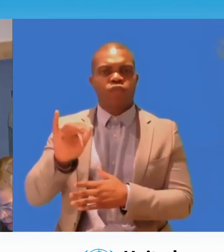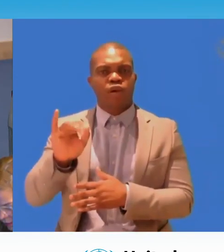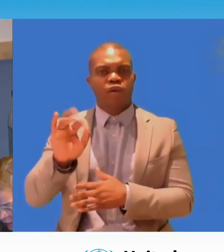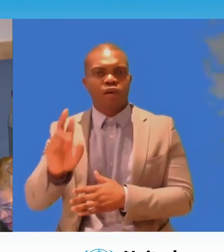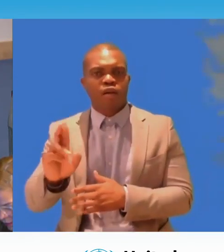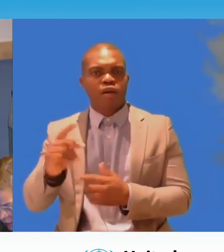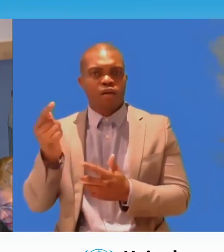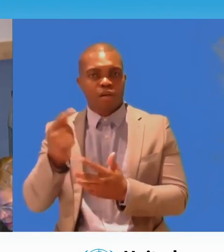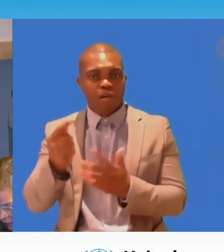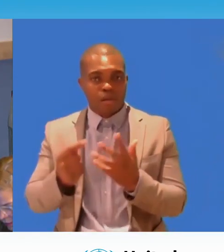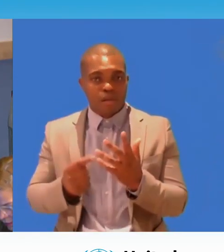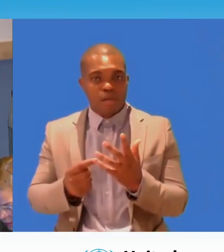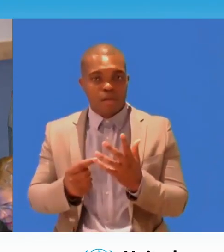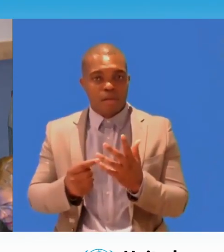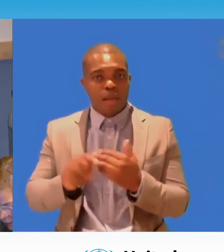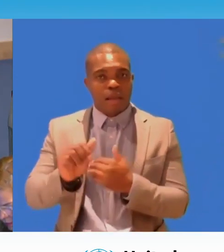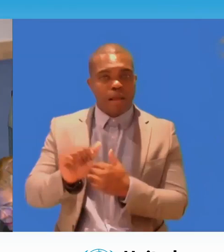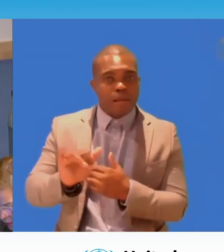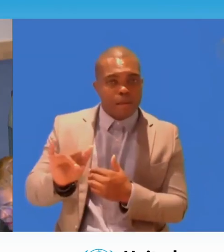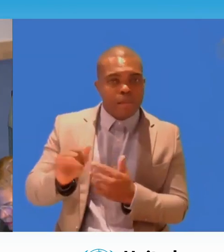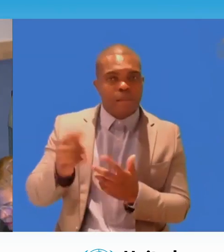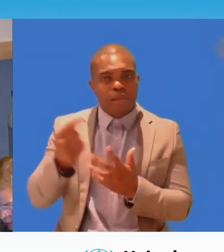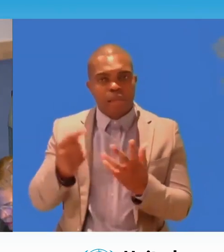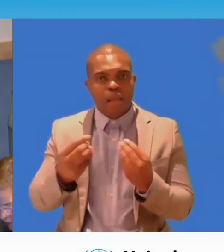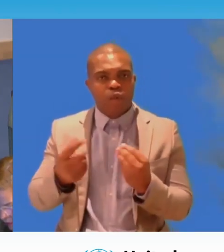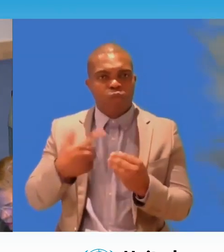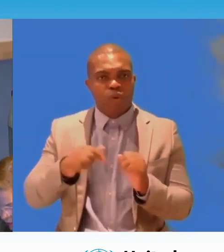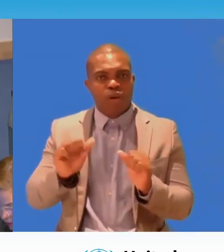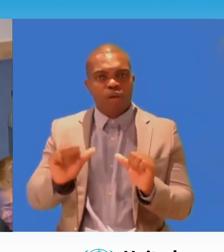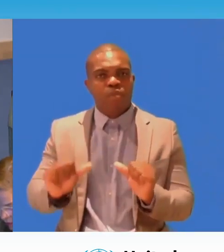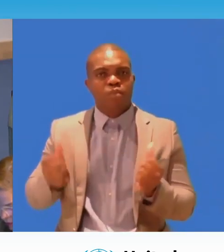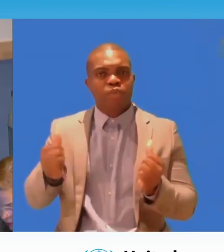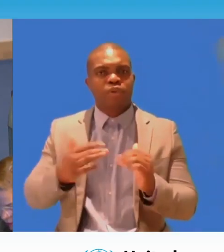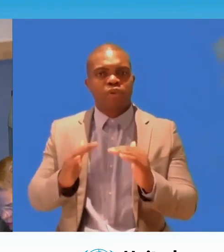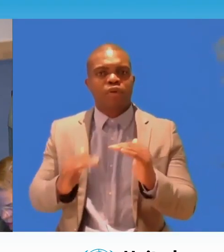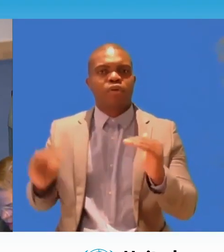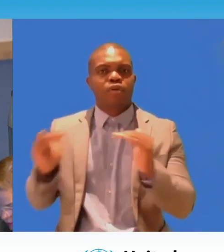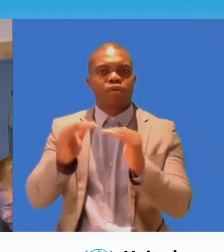constitutes the general knowledge of persons with disabilities but also to have new technologies